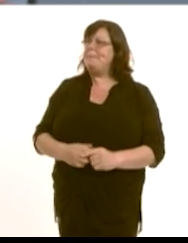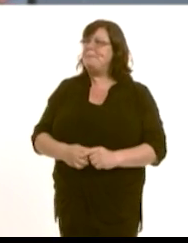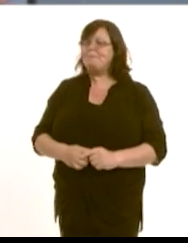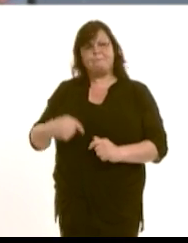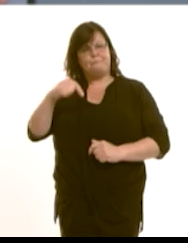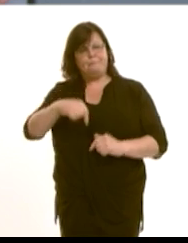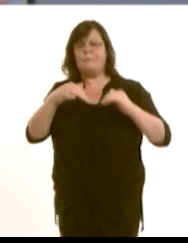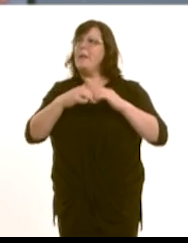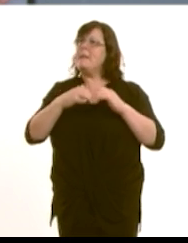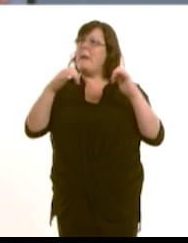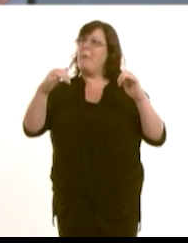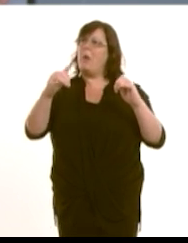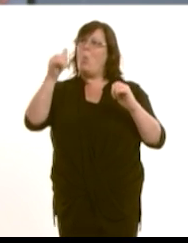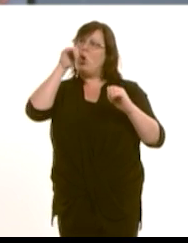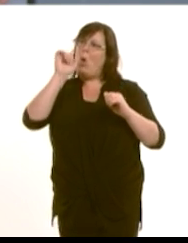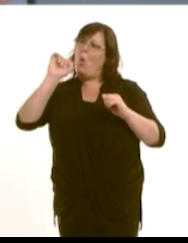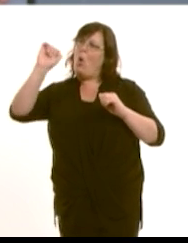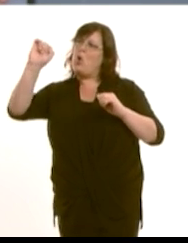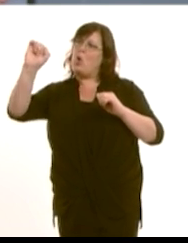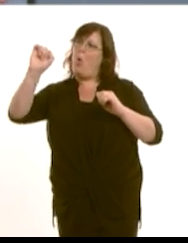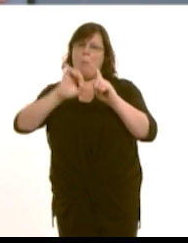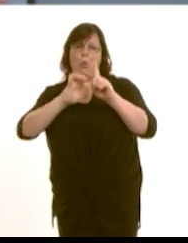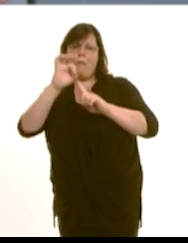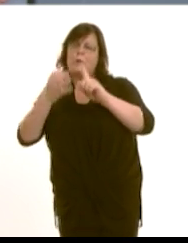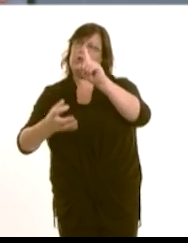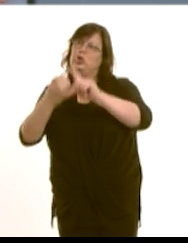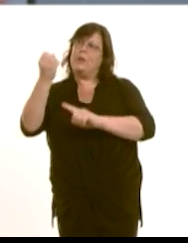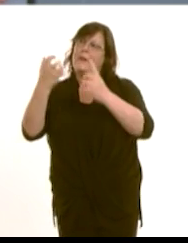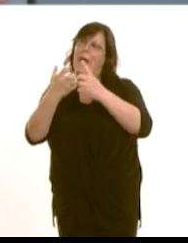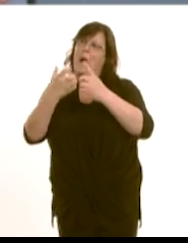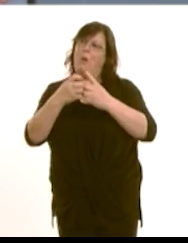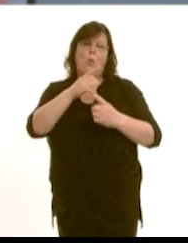we will measure your successógoing from 20 per cent to 50 per cent of units having enough